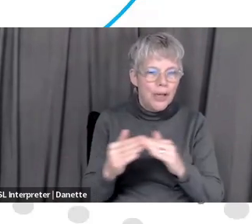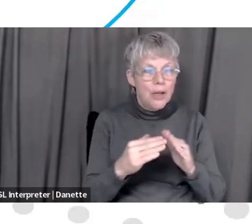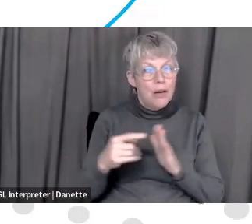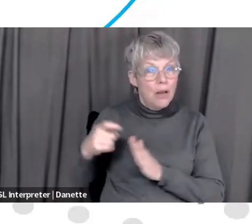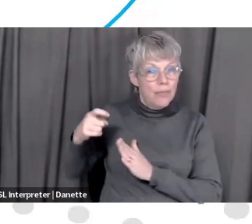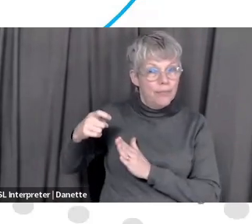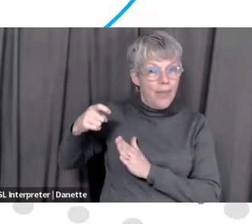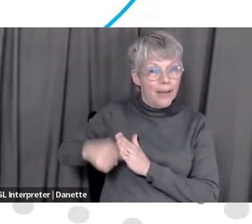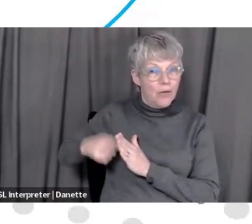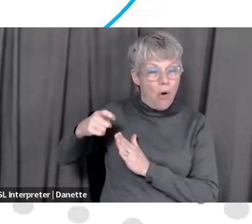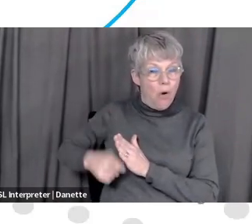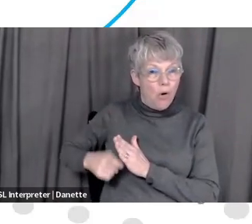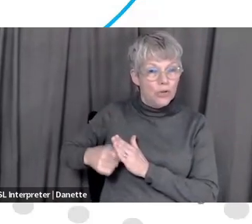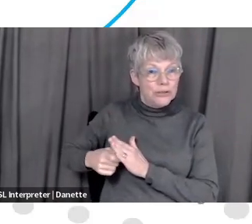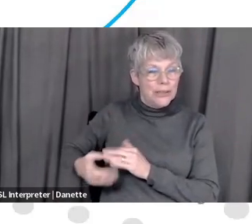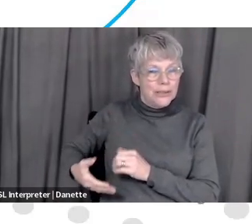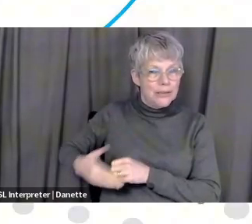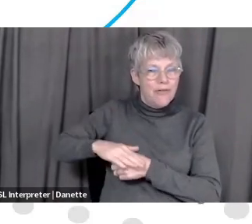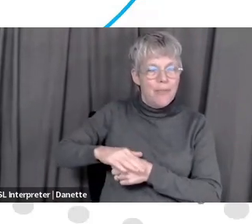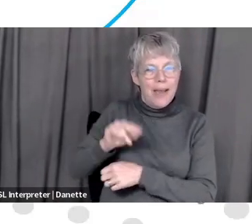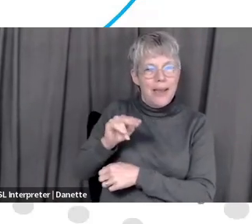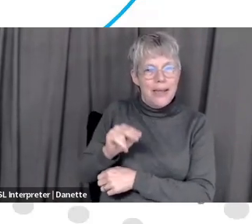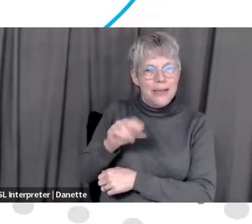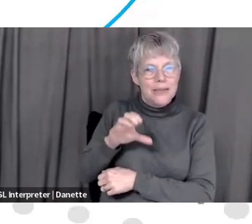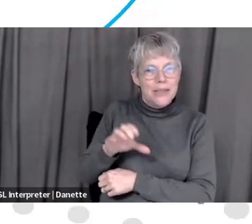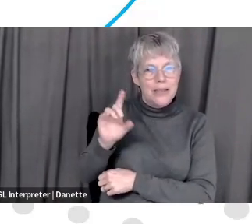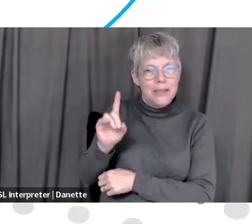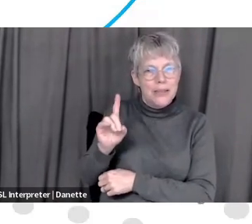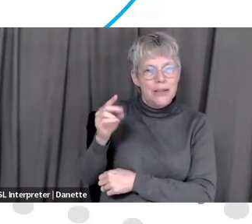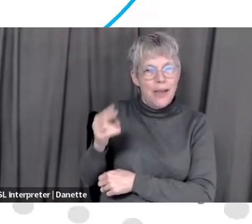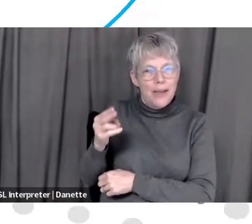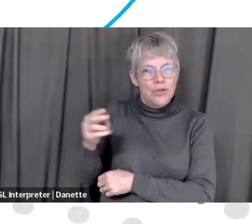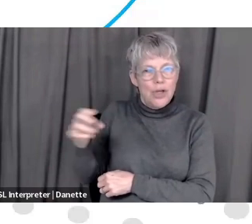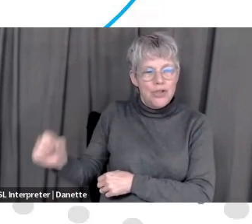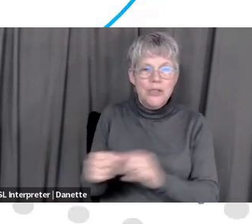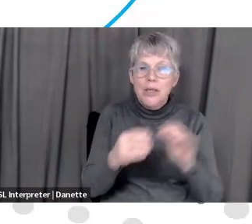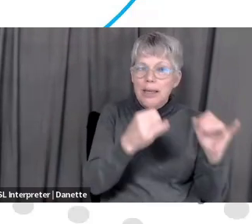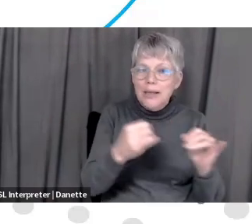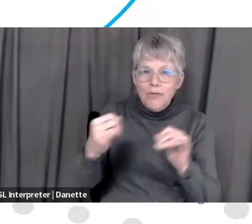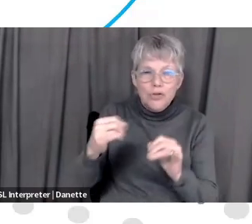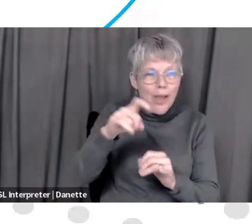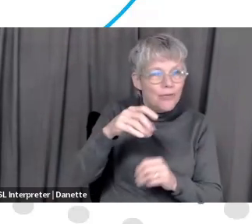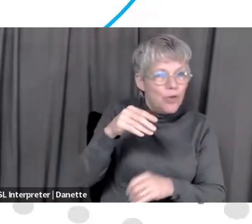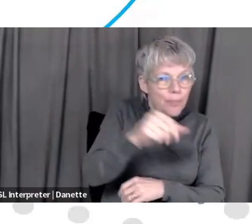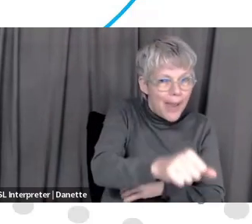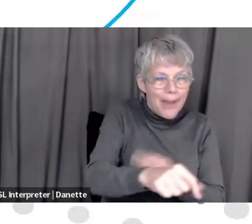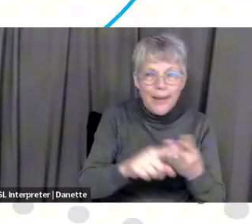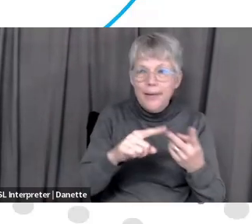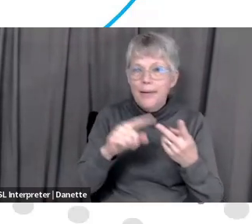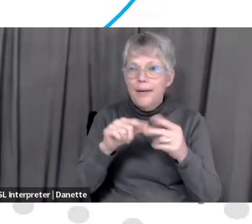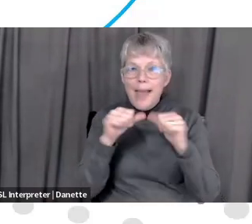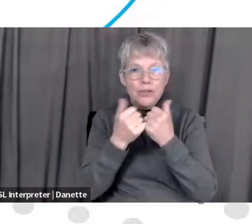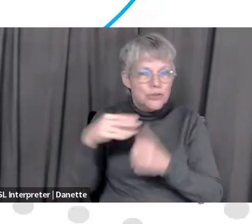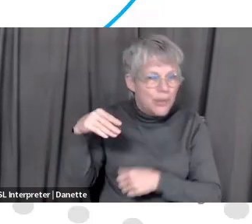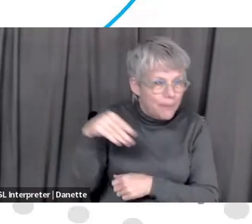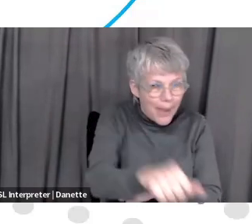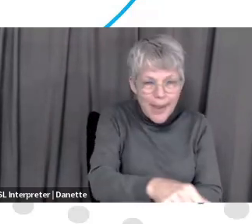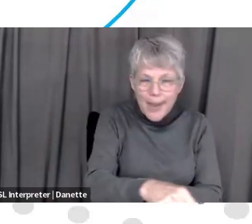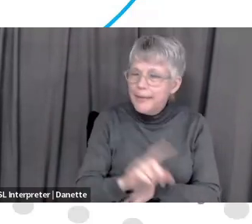The cost is being 100% covered by NCDHHS. There's no fees for individuals. There's no fees for agencies to use this.